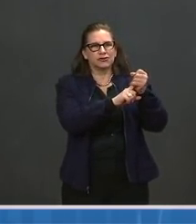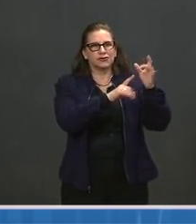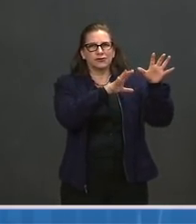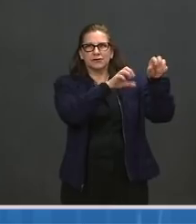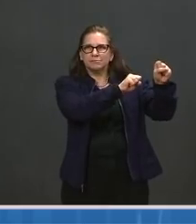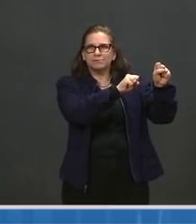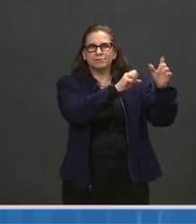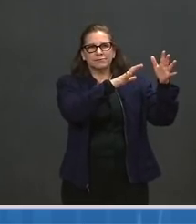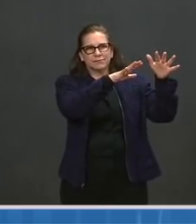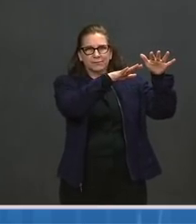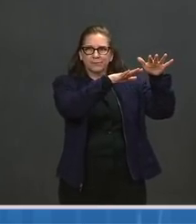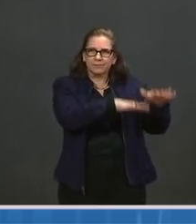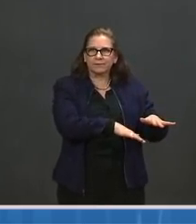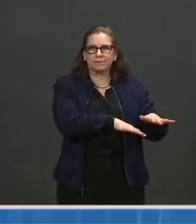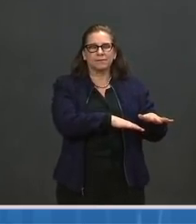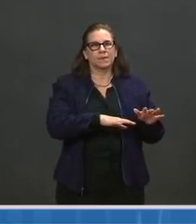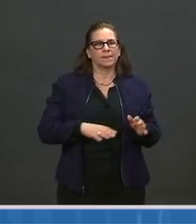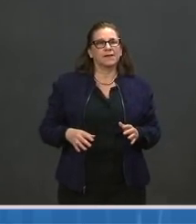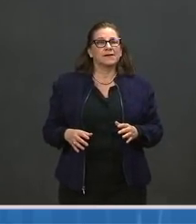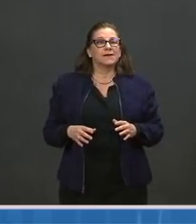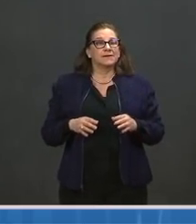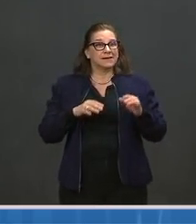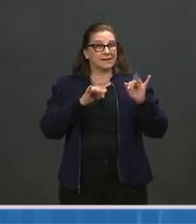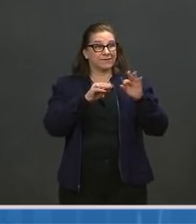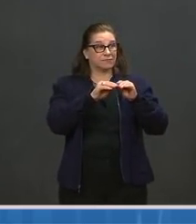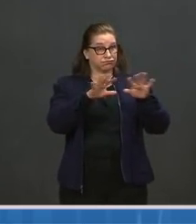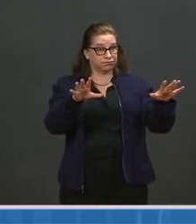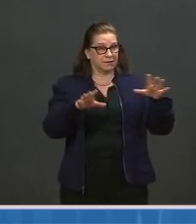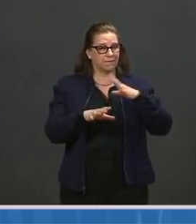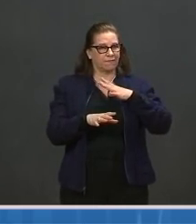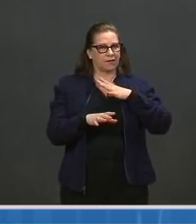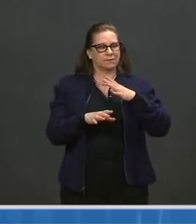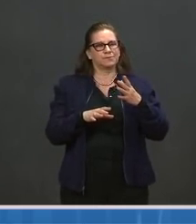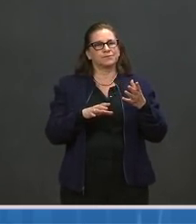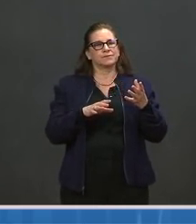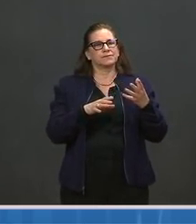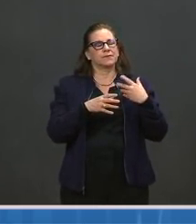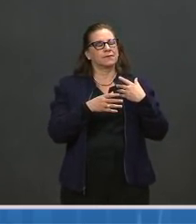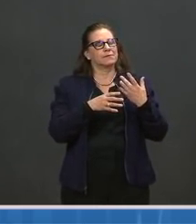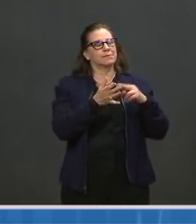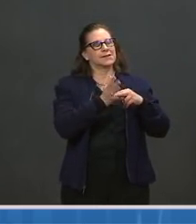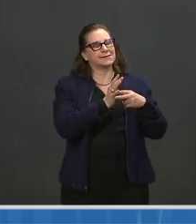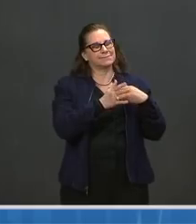Mr. Slavitt: Yeah. And obviously you've heard the President say, and you've heard our --